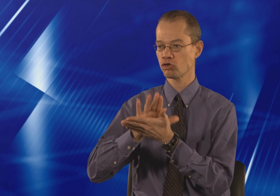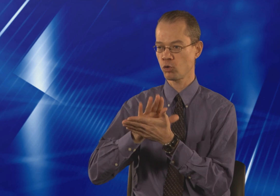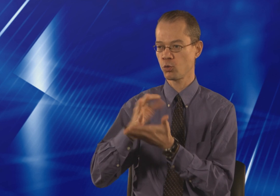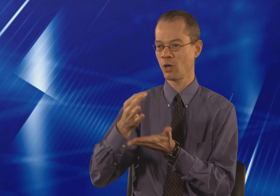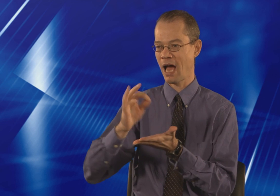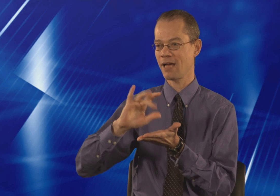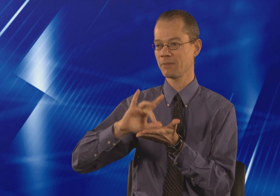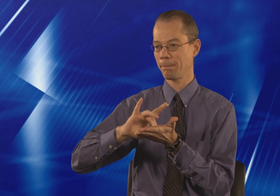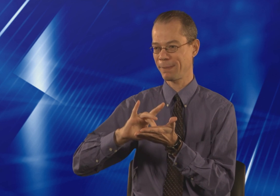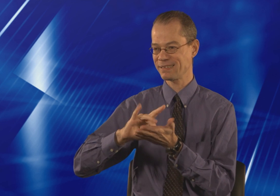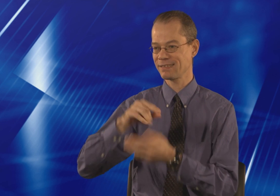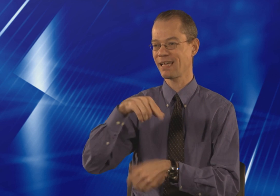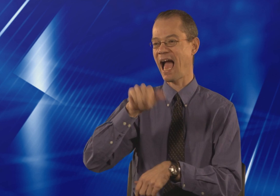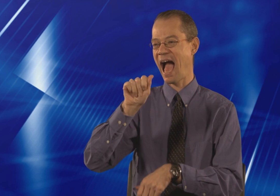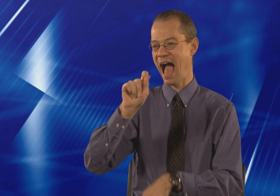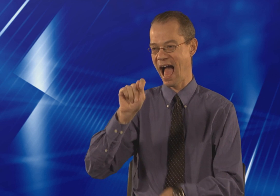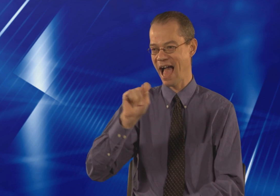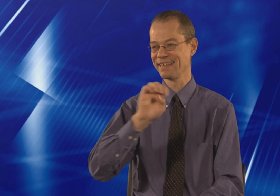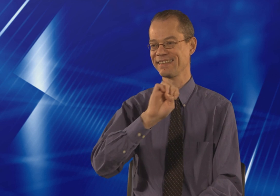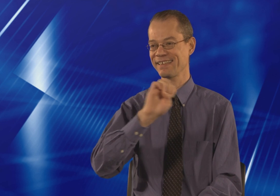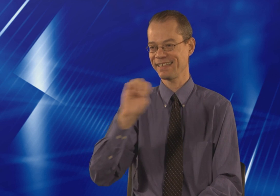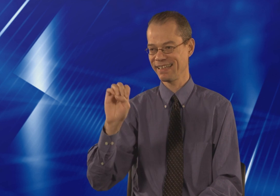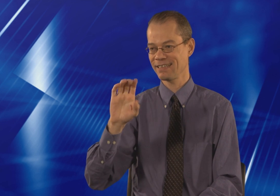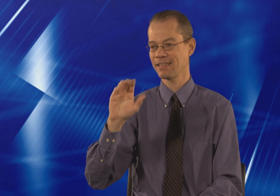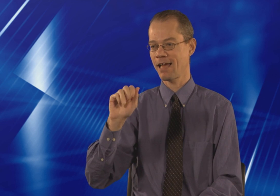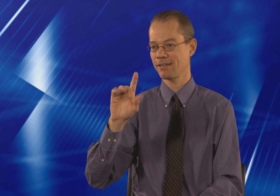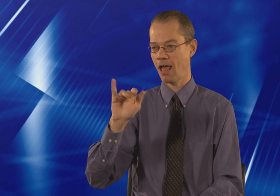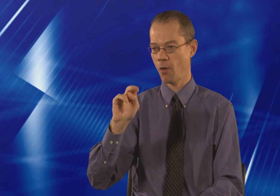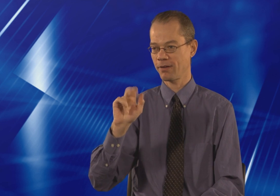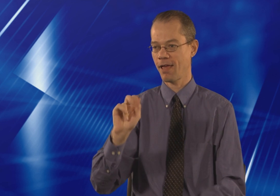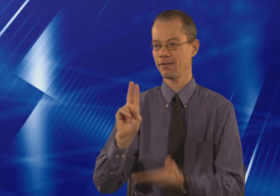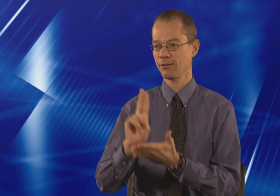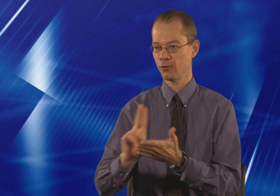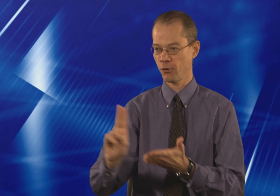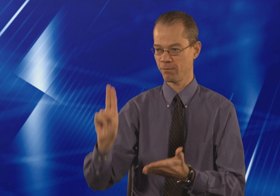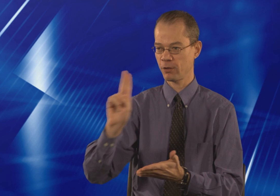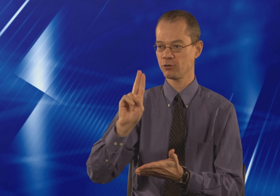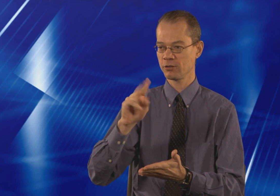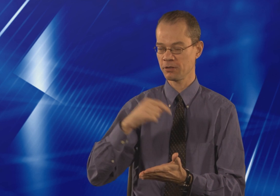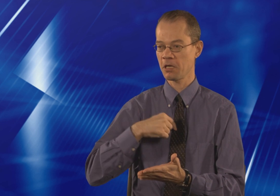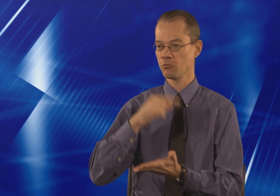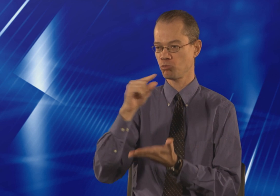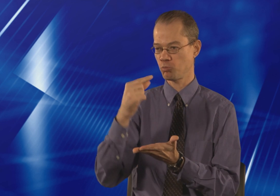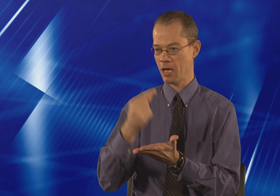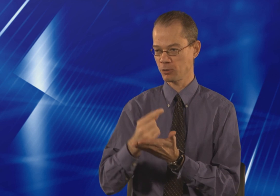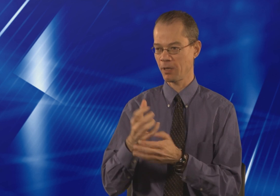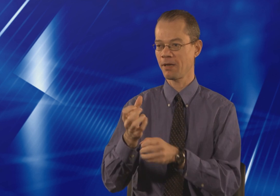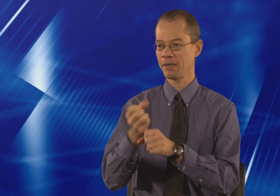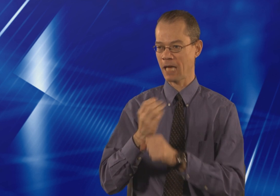the Brody School of Medicine at East Carolina University.